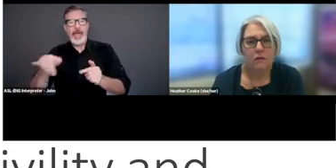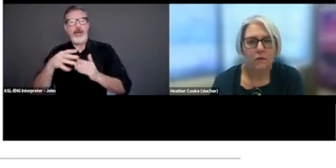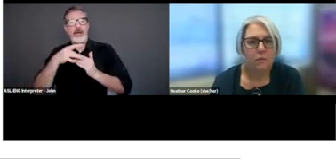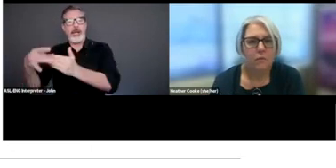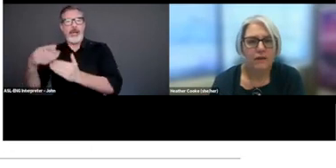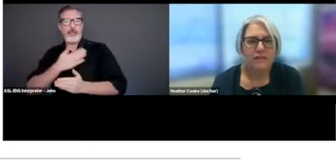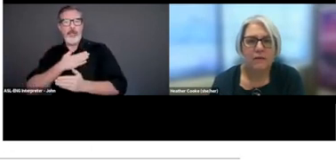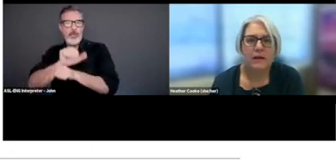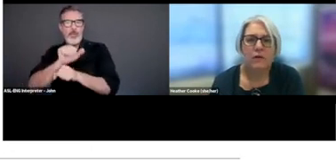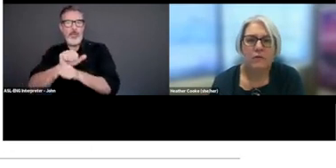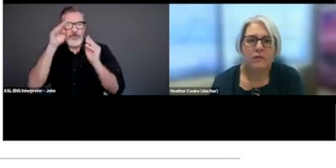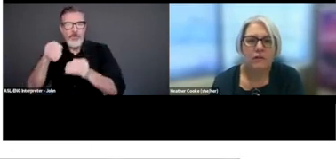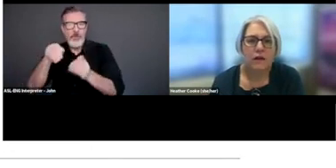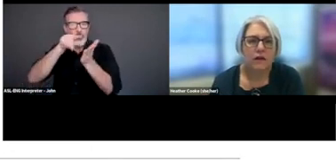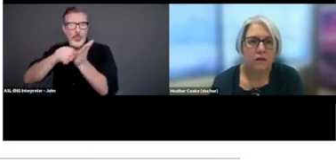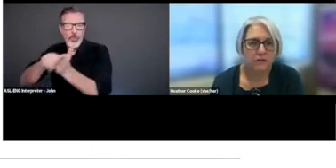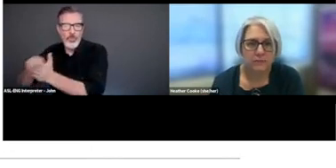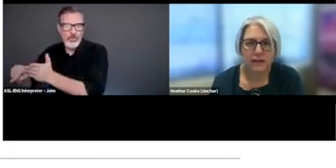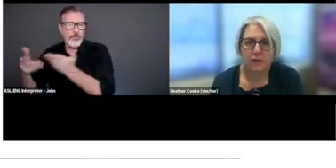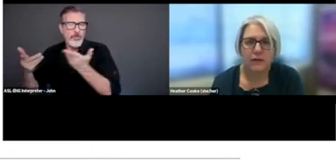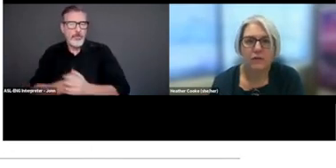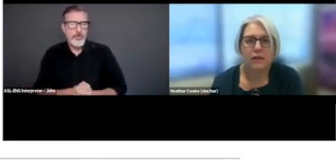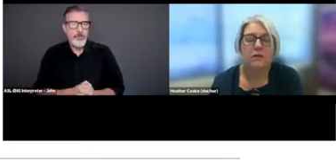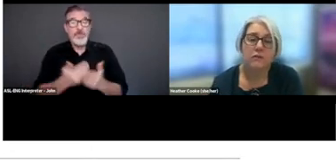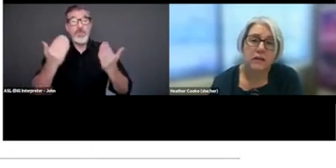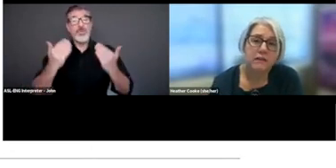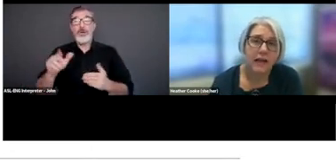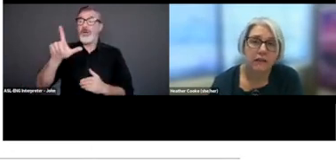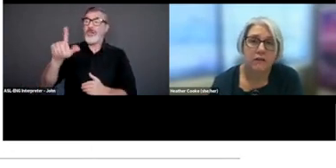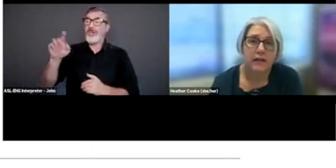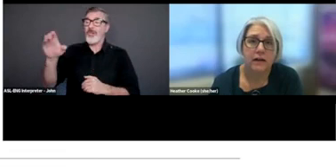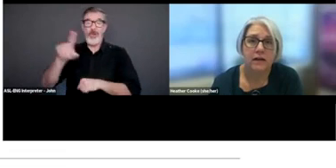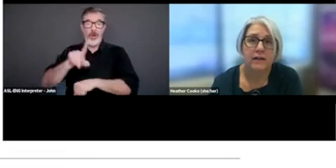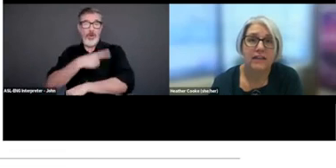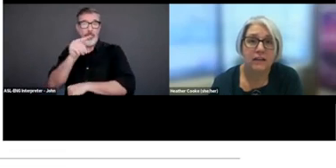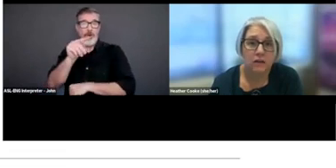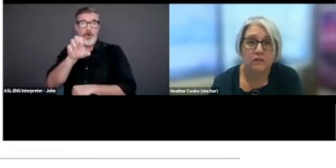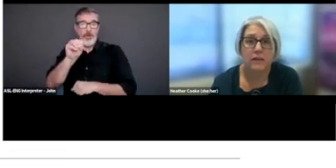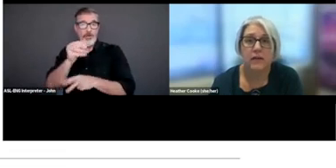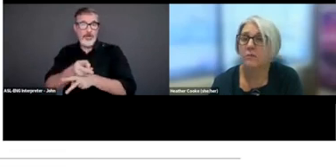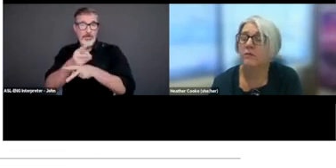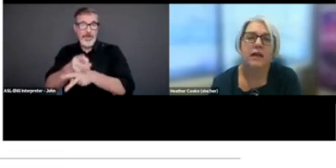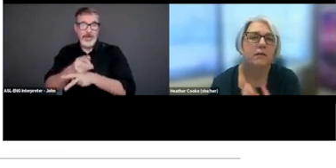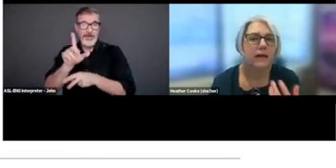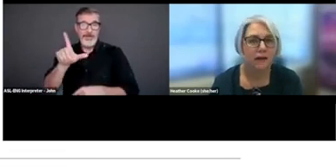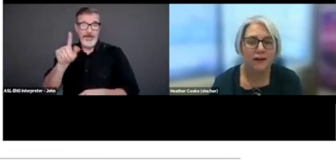So when we think about long term care, we know that the majority of the hands on care and long term care is provided by